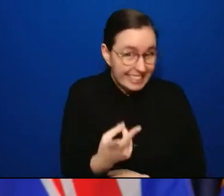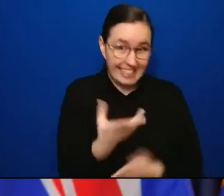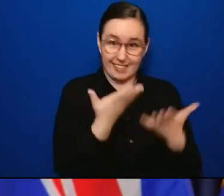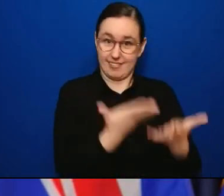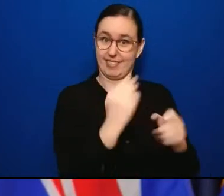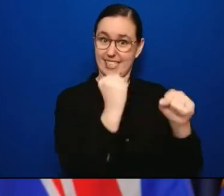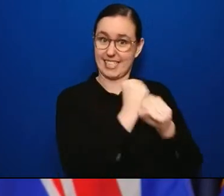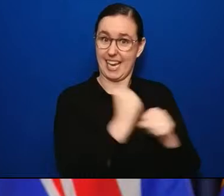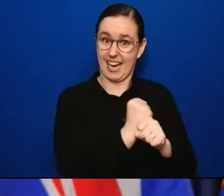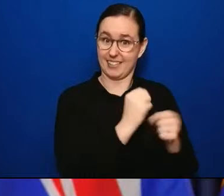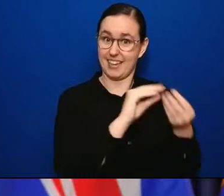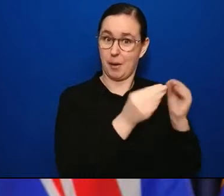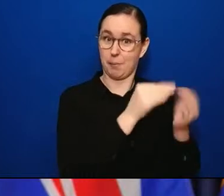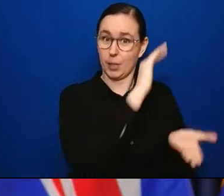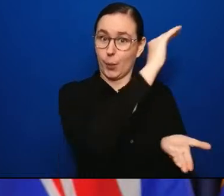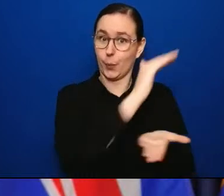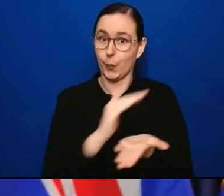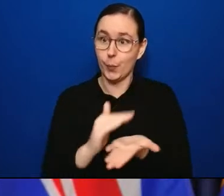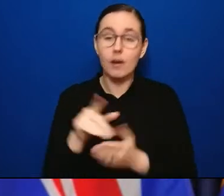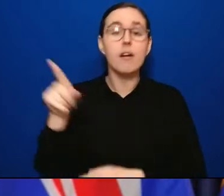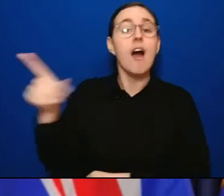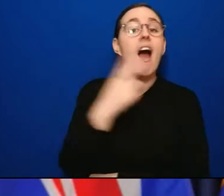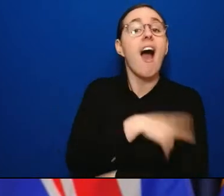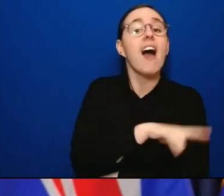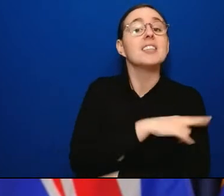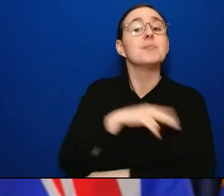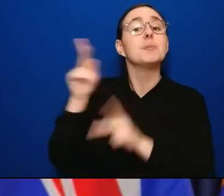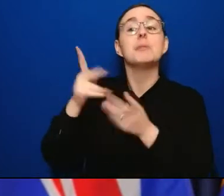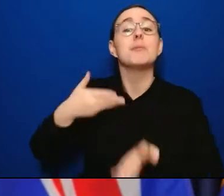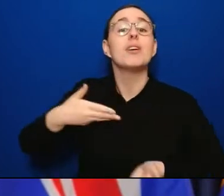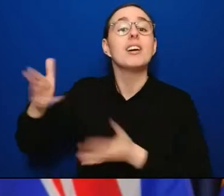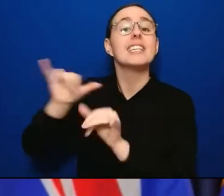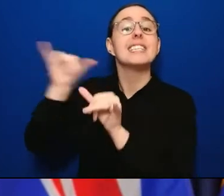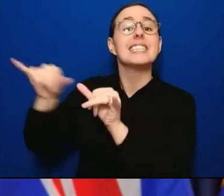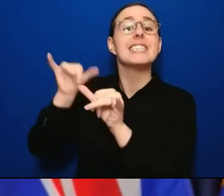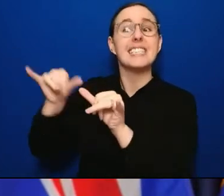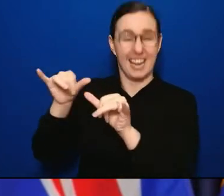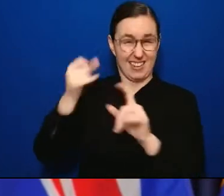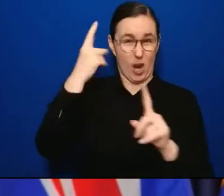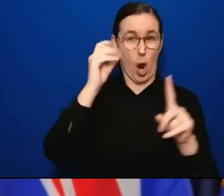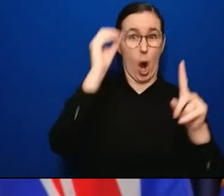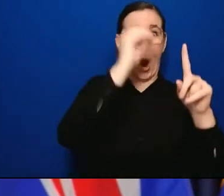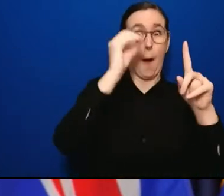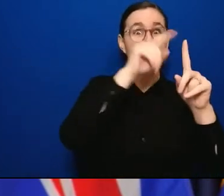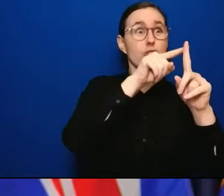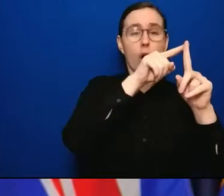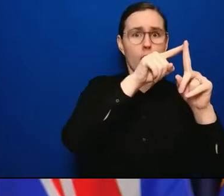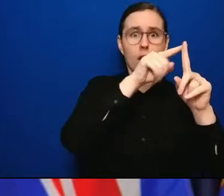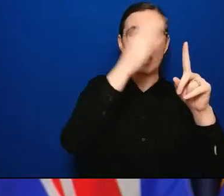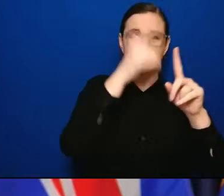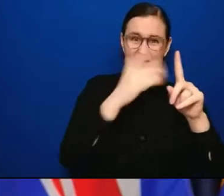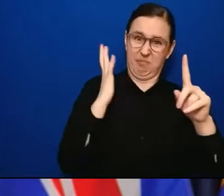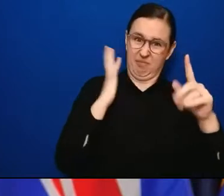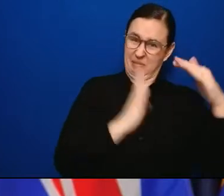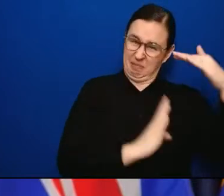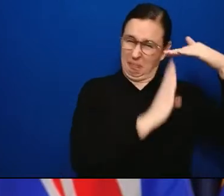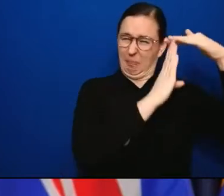the fact that hospitalizations are half of what they were. Less than half what they were at the